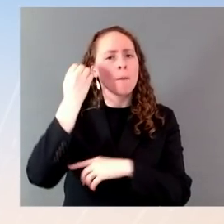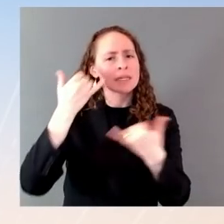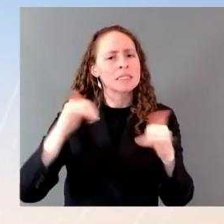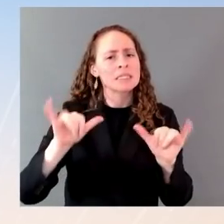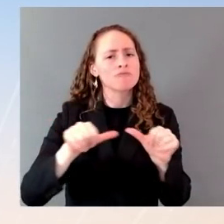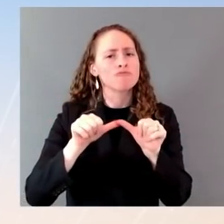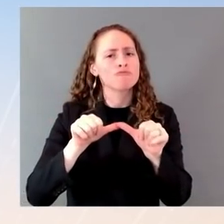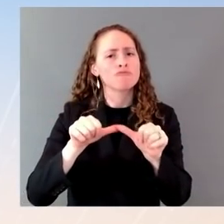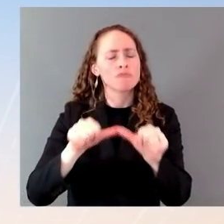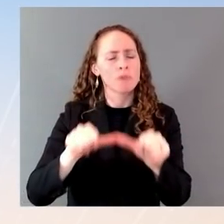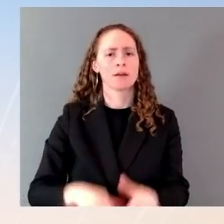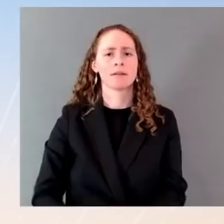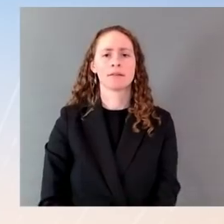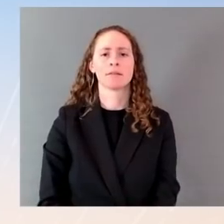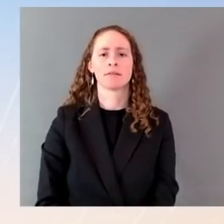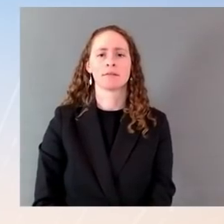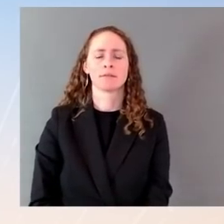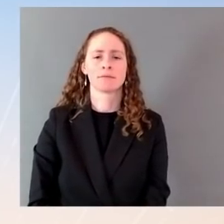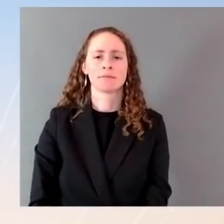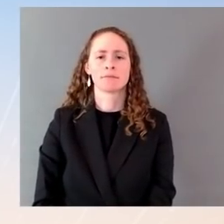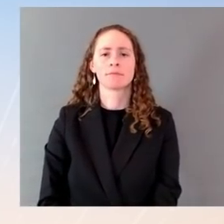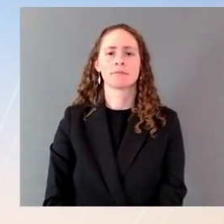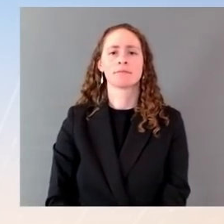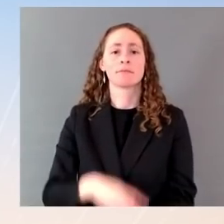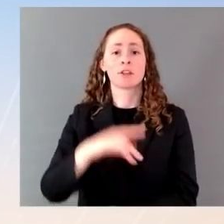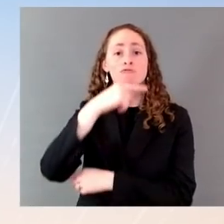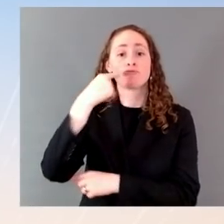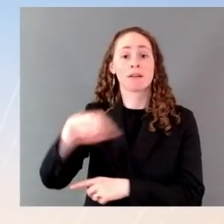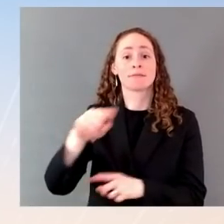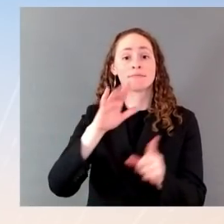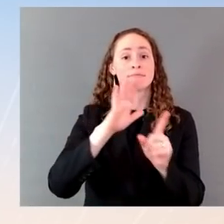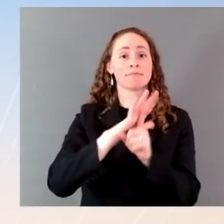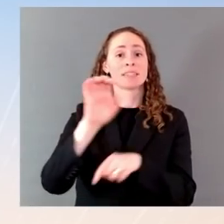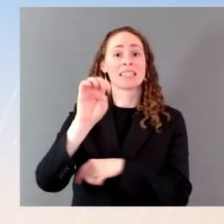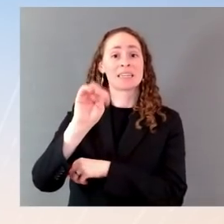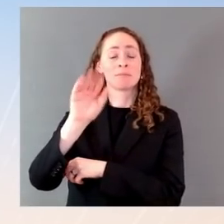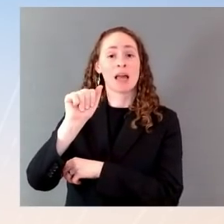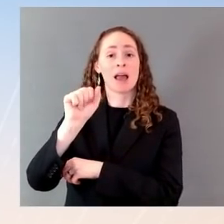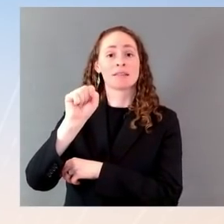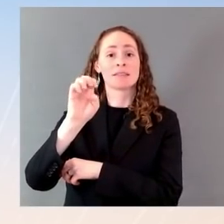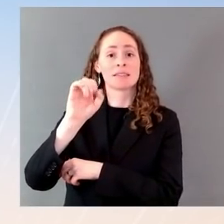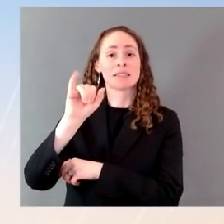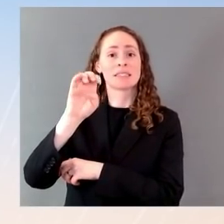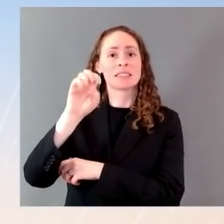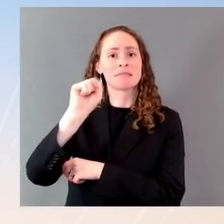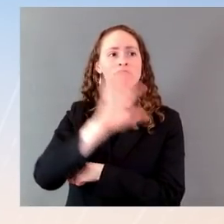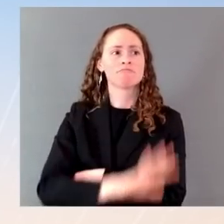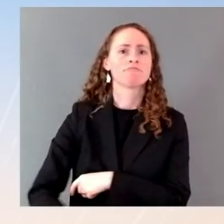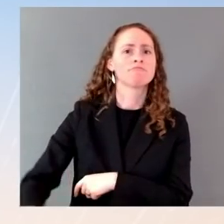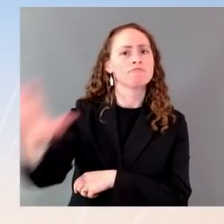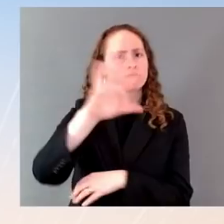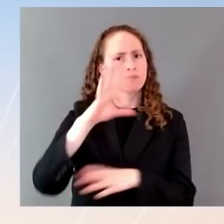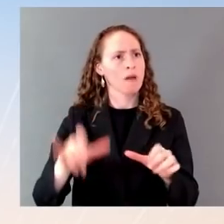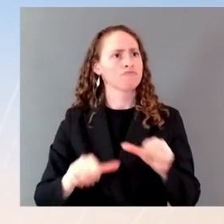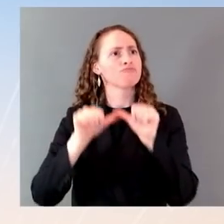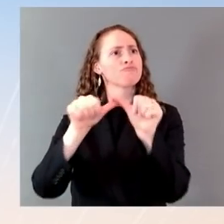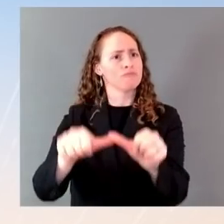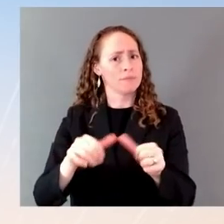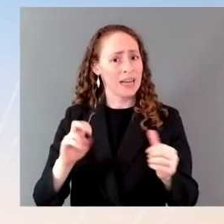to essentially threaten to pull support for this pipeline if there is an incursion -- a further incursion into Ukraine? Mr. Sullivan: We've had intensive discussions